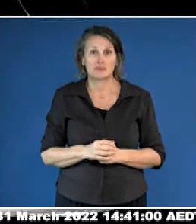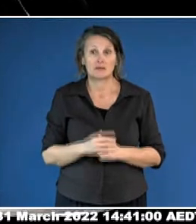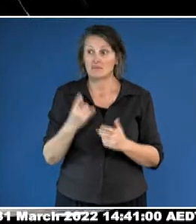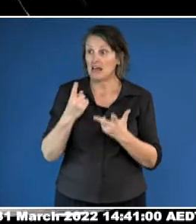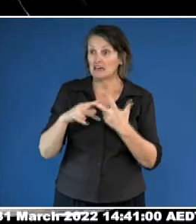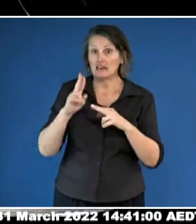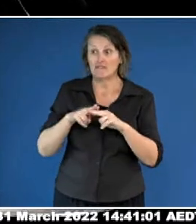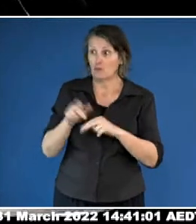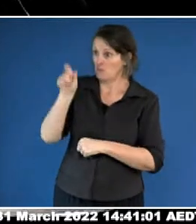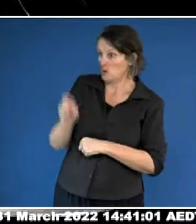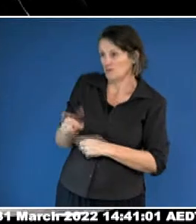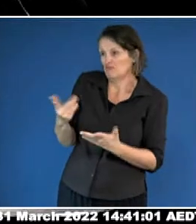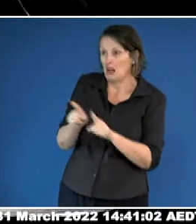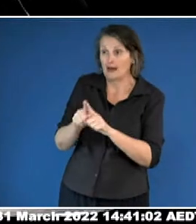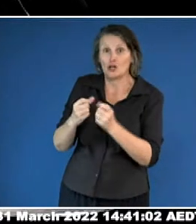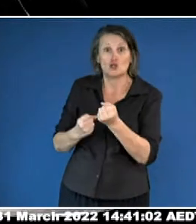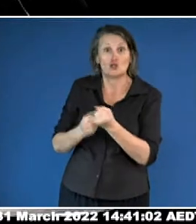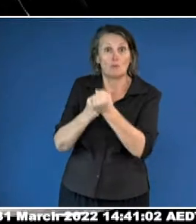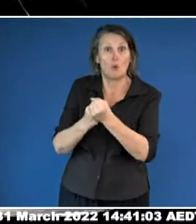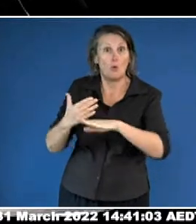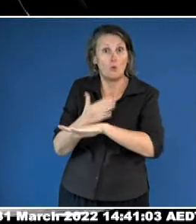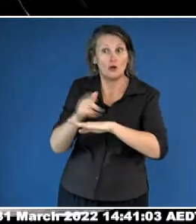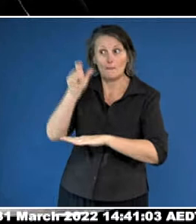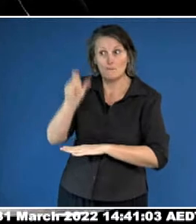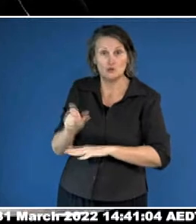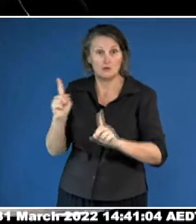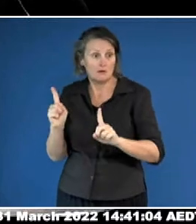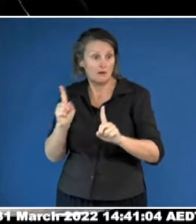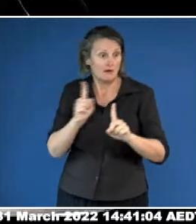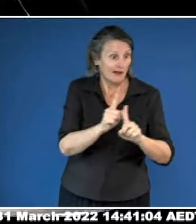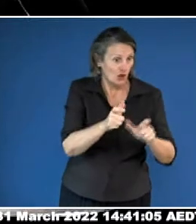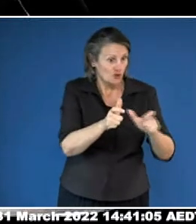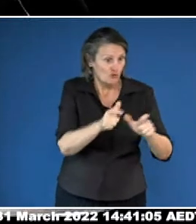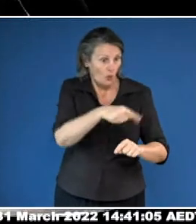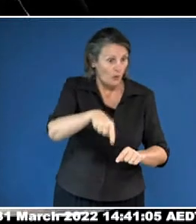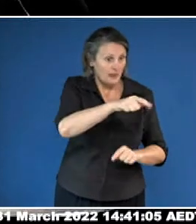individual that causes harm, takes away that person's autonomy, takes away that person's